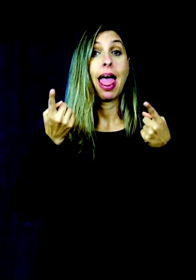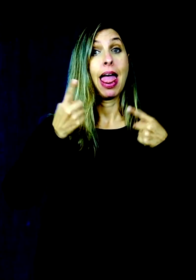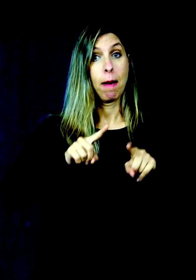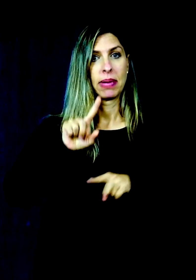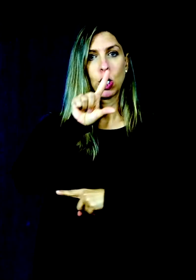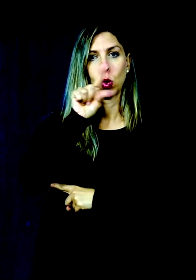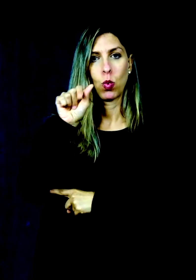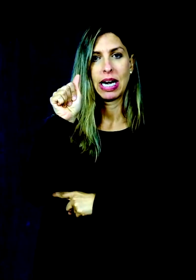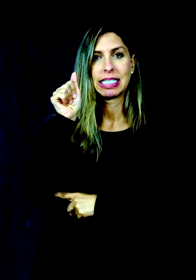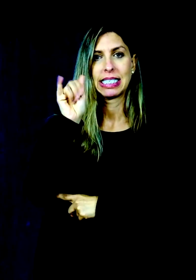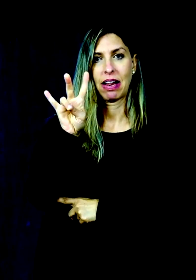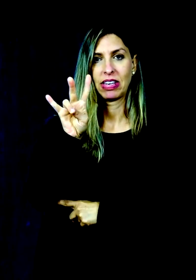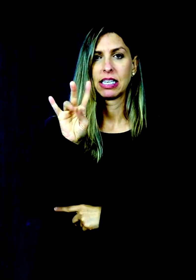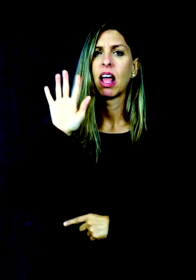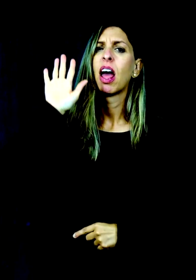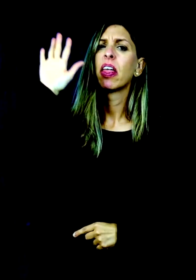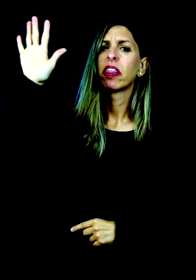were tested on the Minnesota Comprehensive